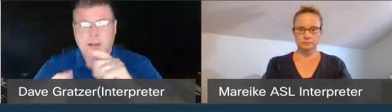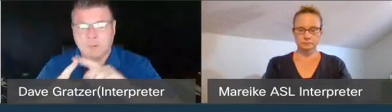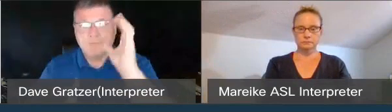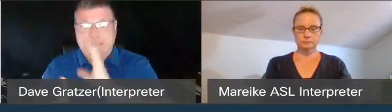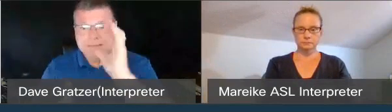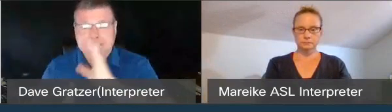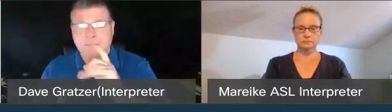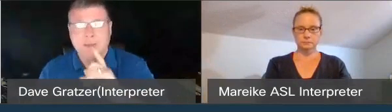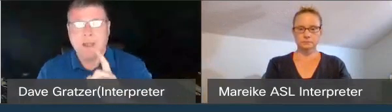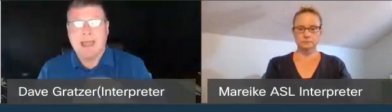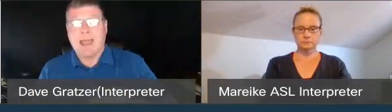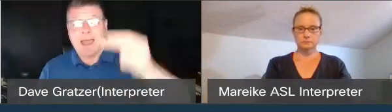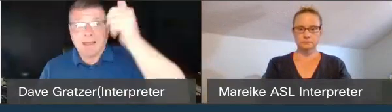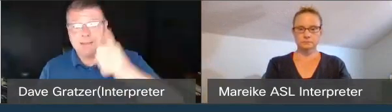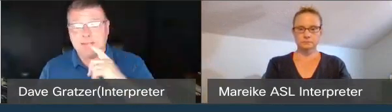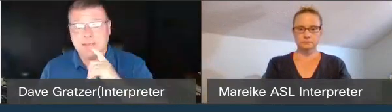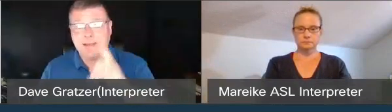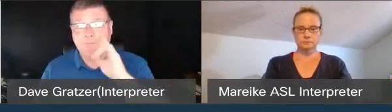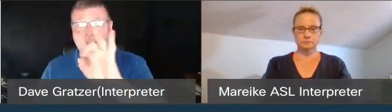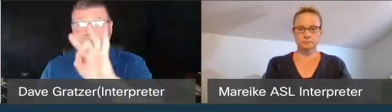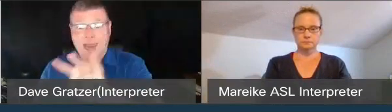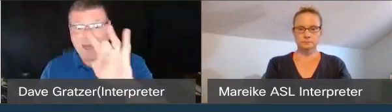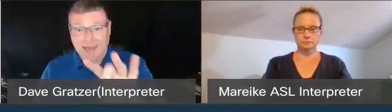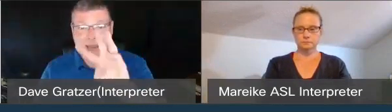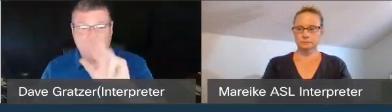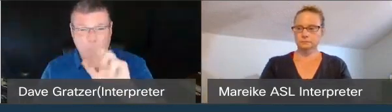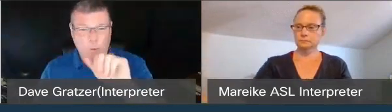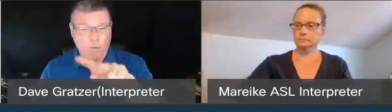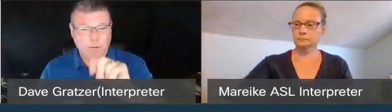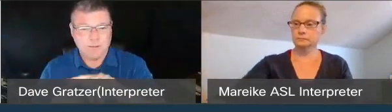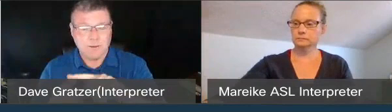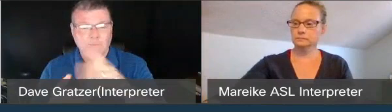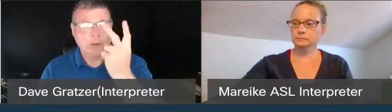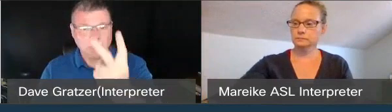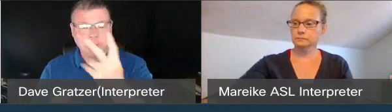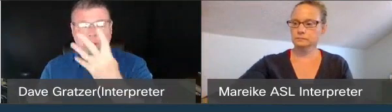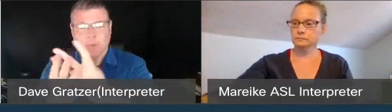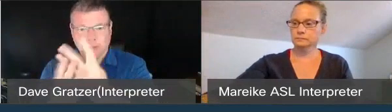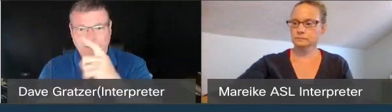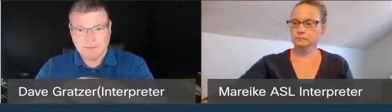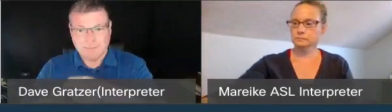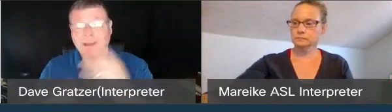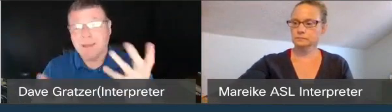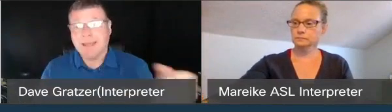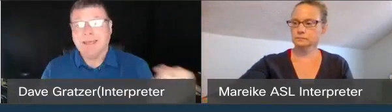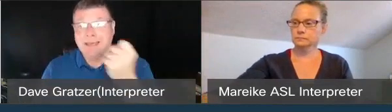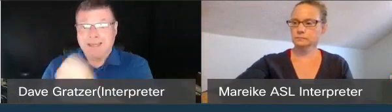Our highest individual is arrested for 88 warrants over the course of 2 jail remand incidents, so essentially he was taken to jail twice